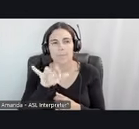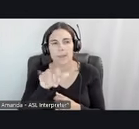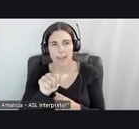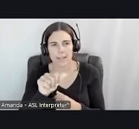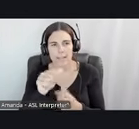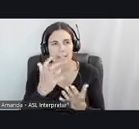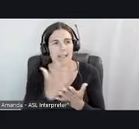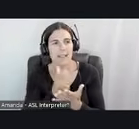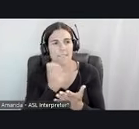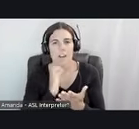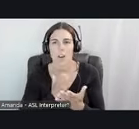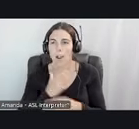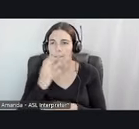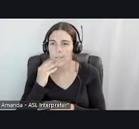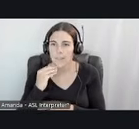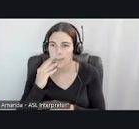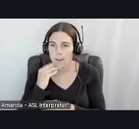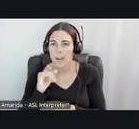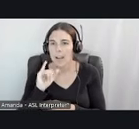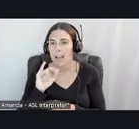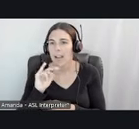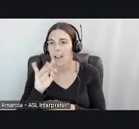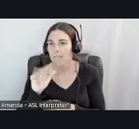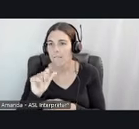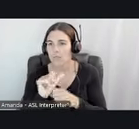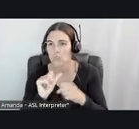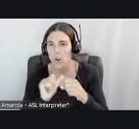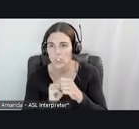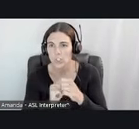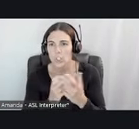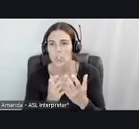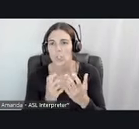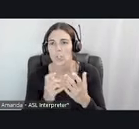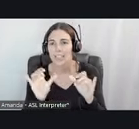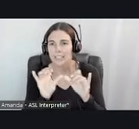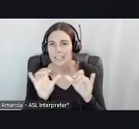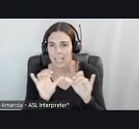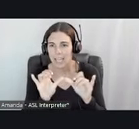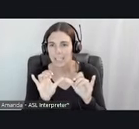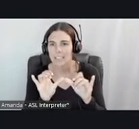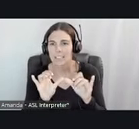experience, our infrastructure, our size, and sort of our existing long-standing